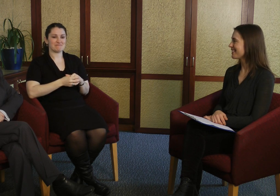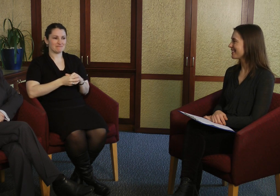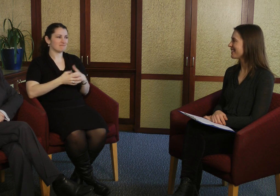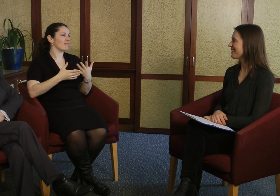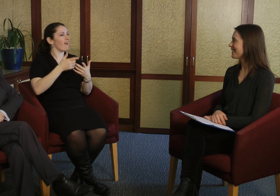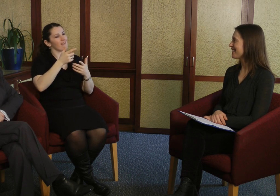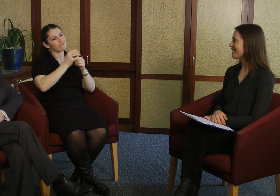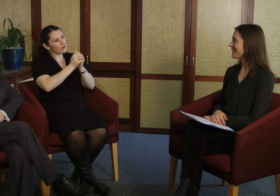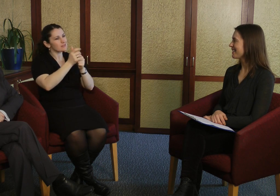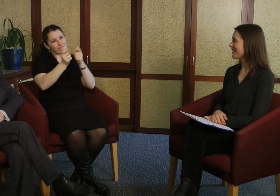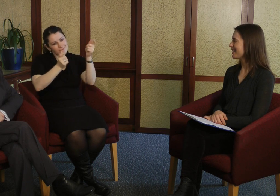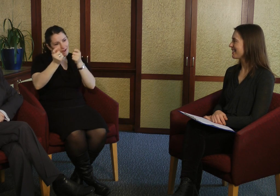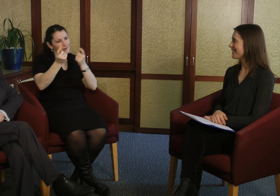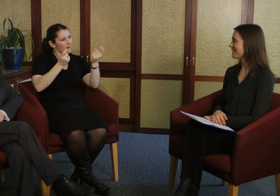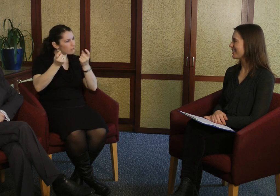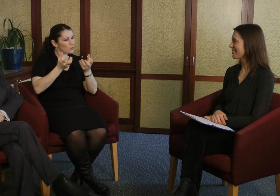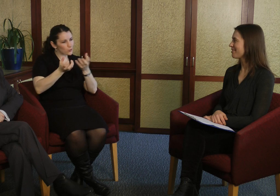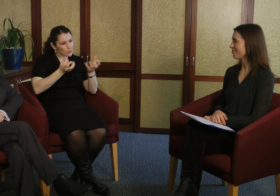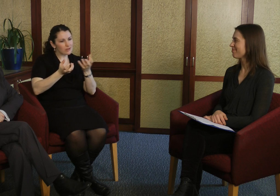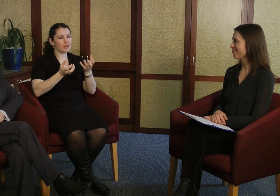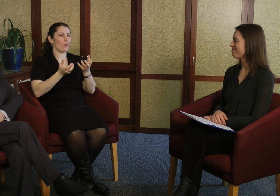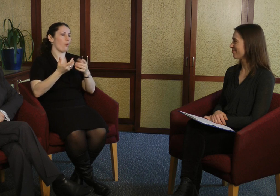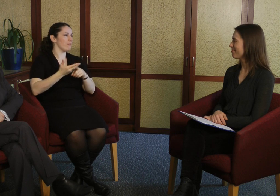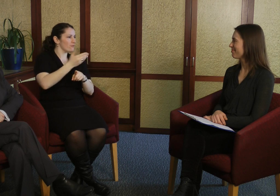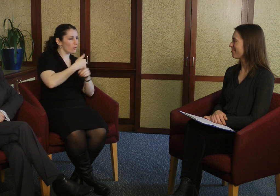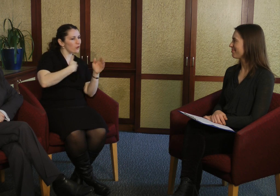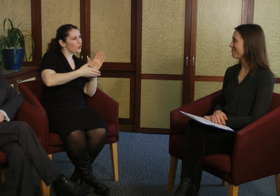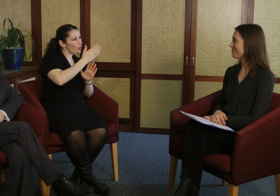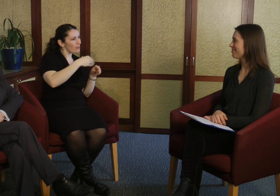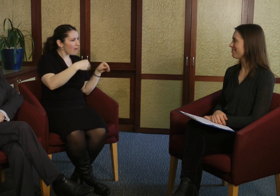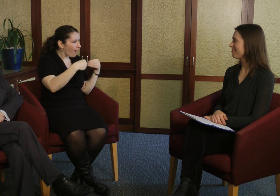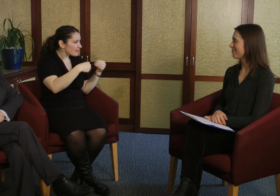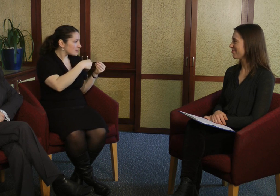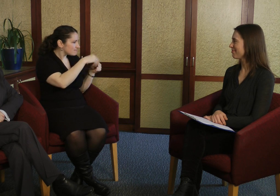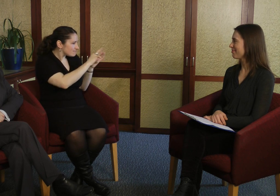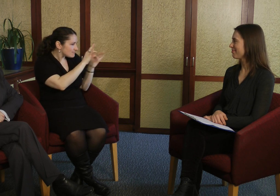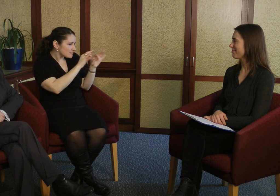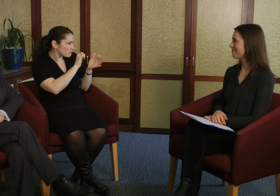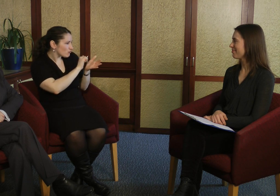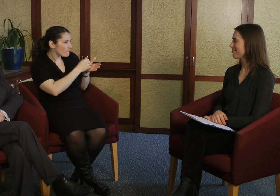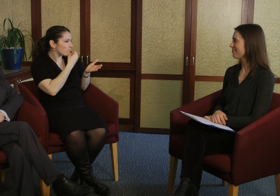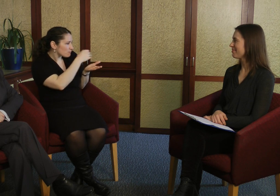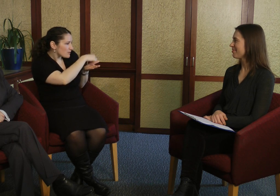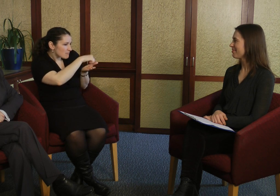over, going to the market and choosing what I am going to prepare. I really enjoy that.